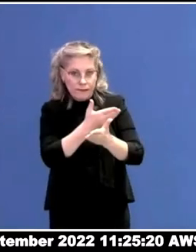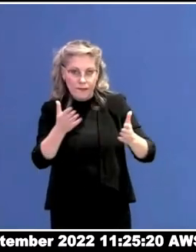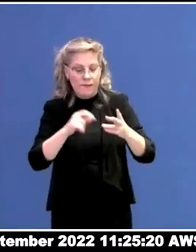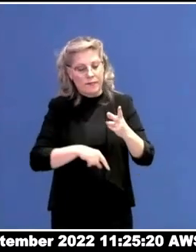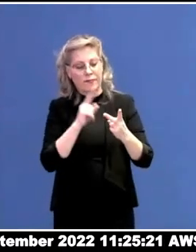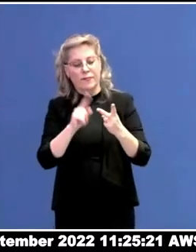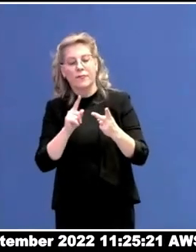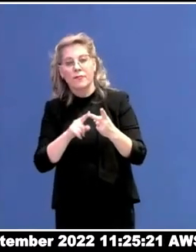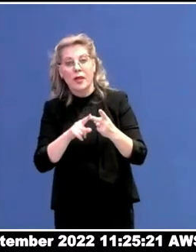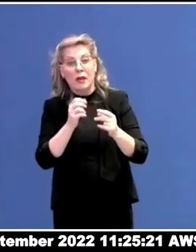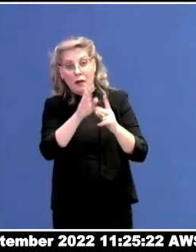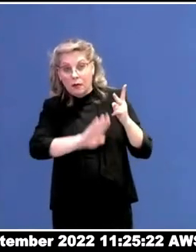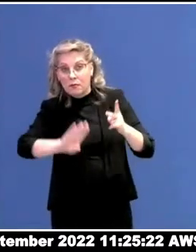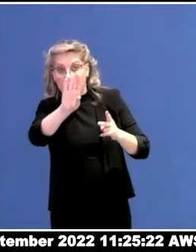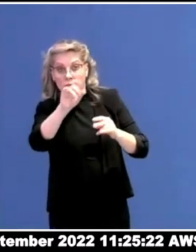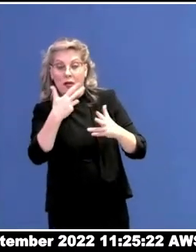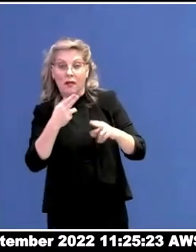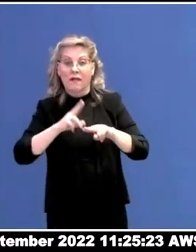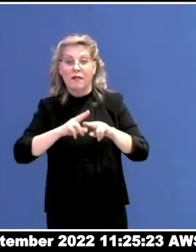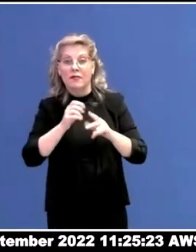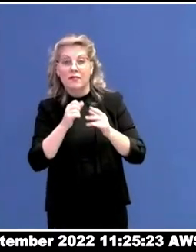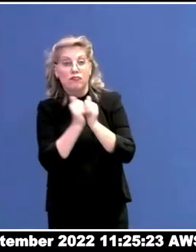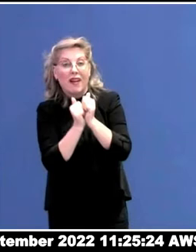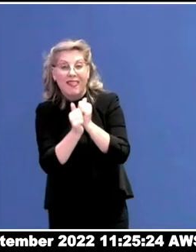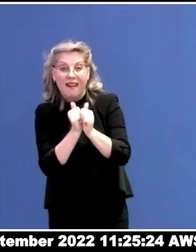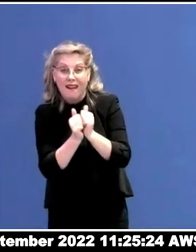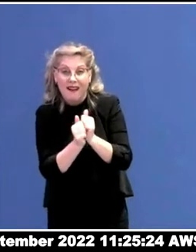make them prepared. So, as a result, we had organised visits for the family to come prior